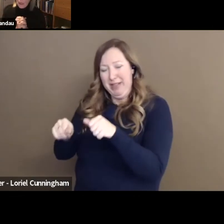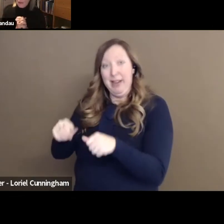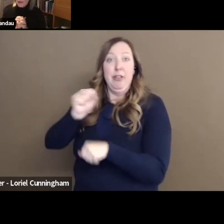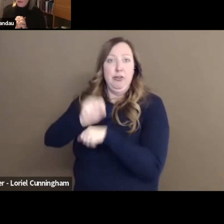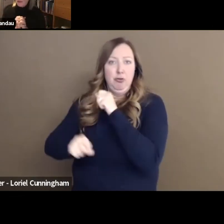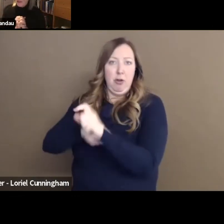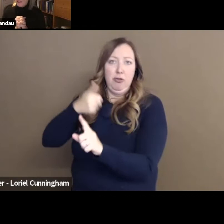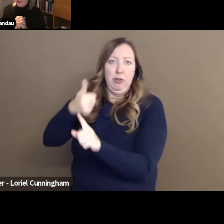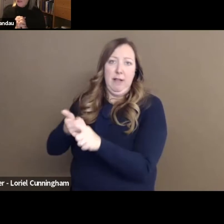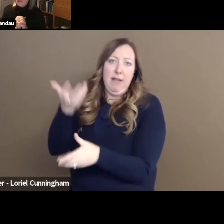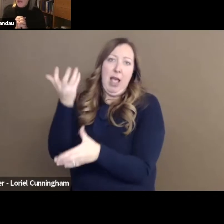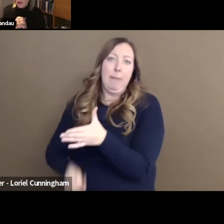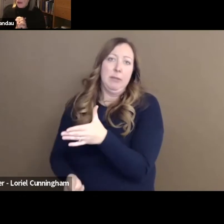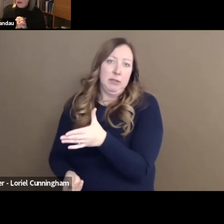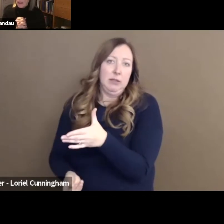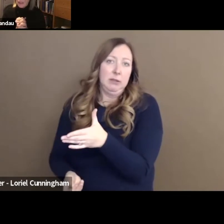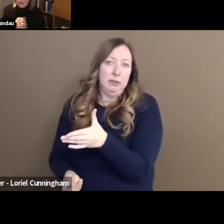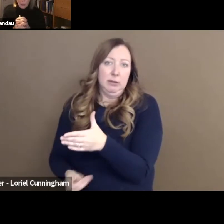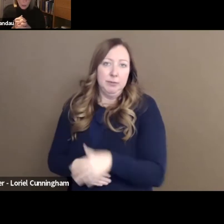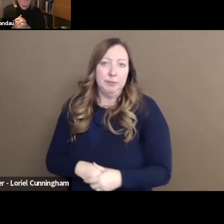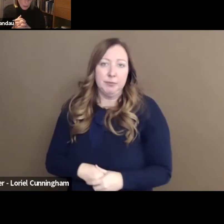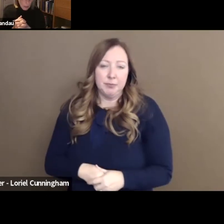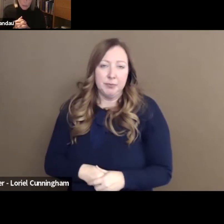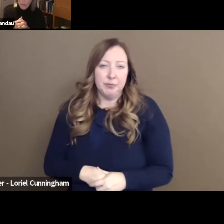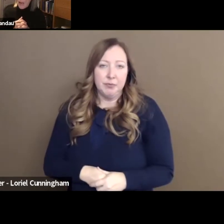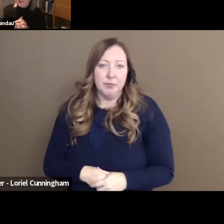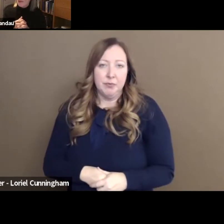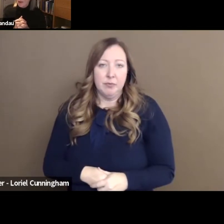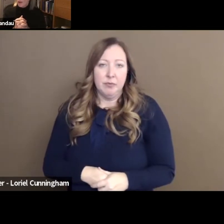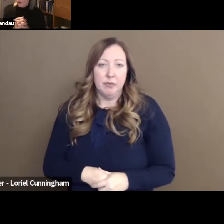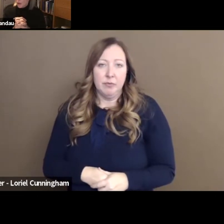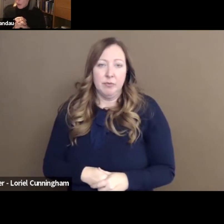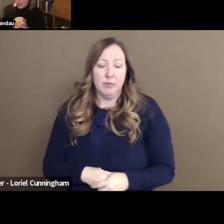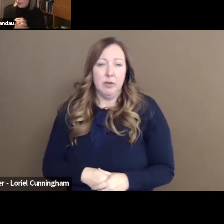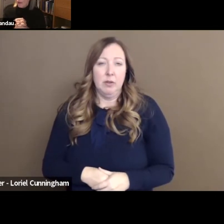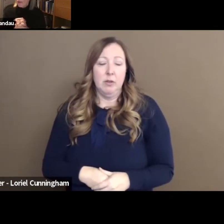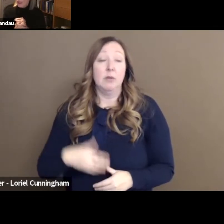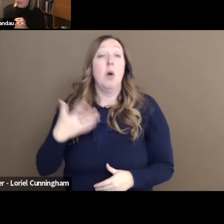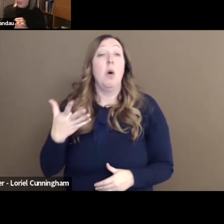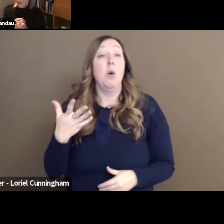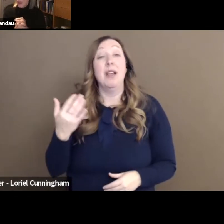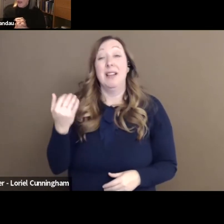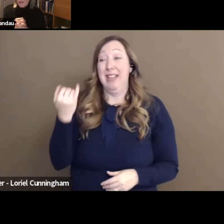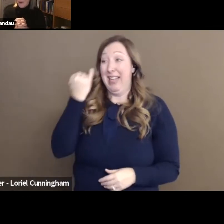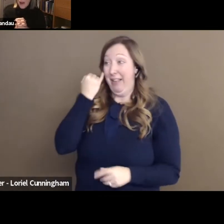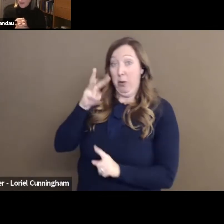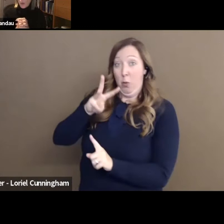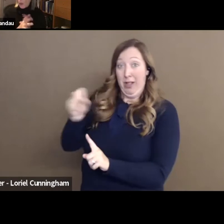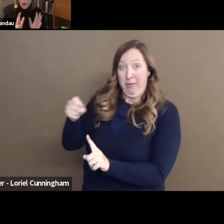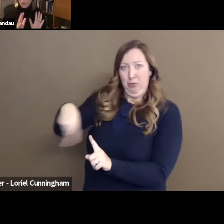there's a really terribly uh impactful